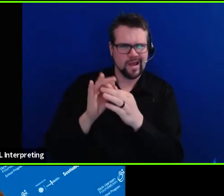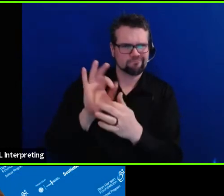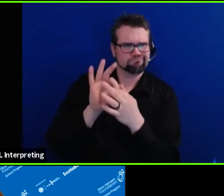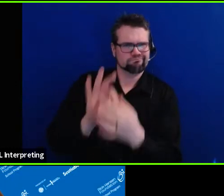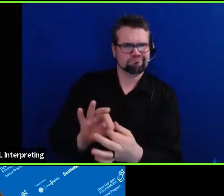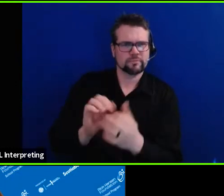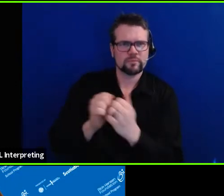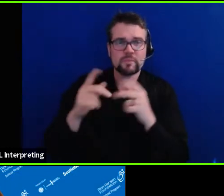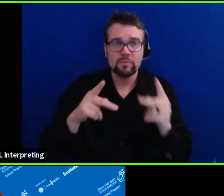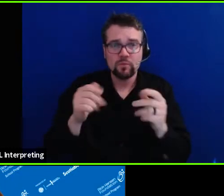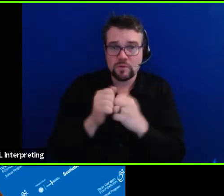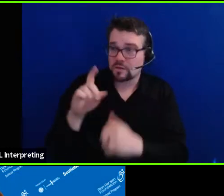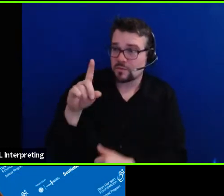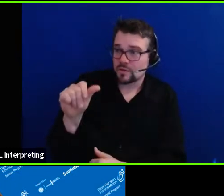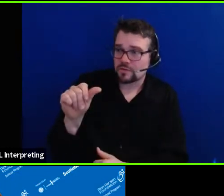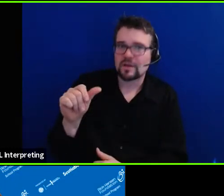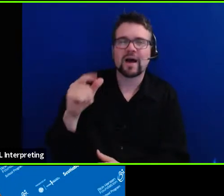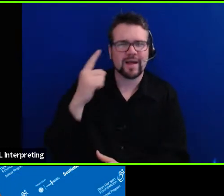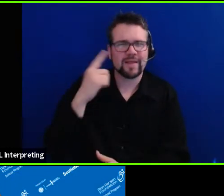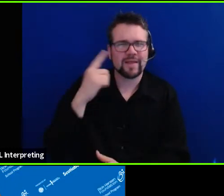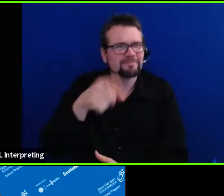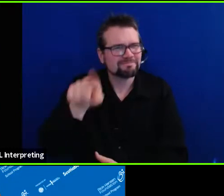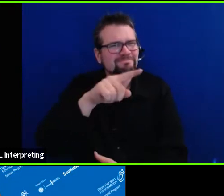TO SEE IF WE HAVE QUESTIONS FOR YOU AT THE END OF YOUR